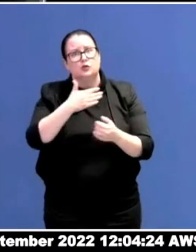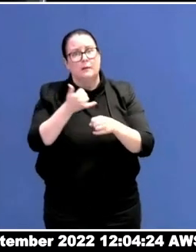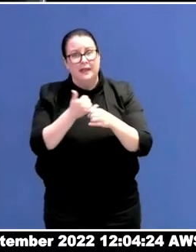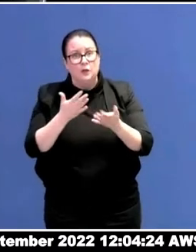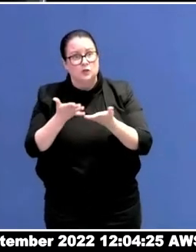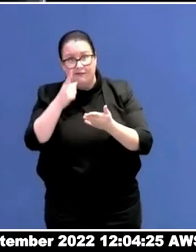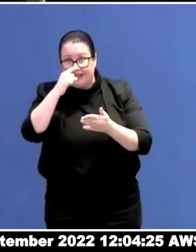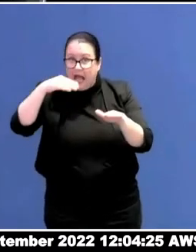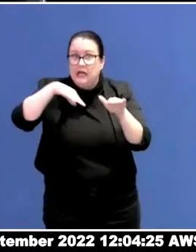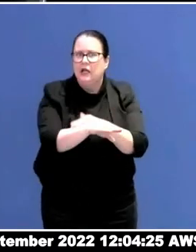support people in custody?